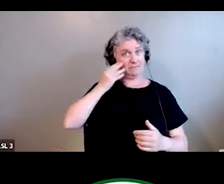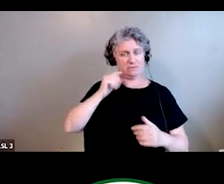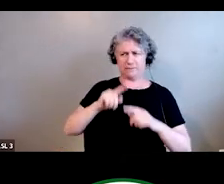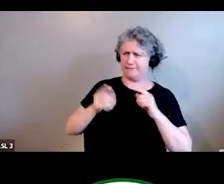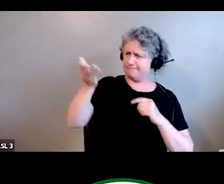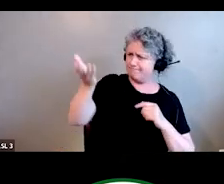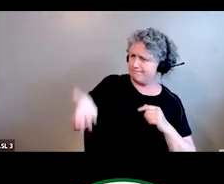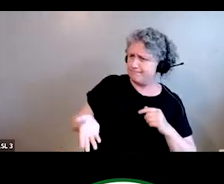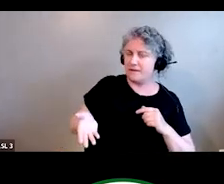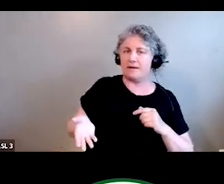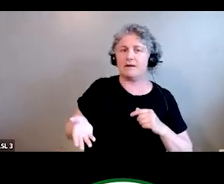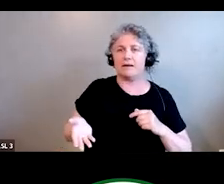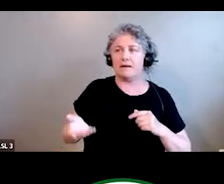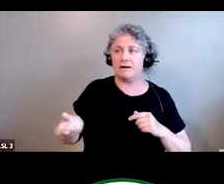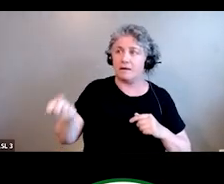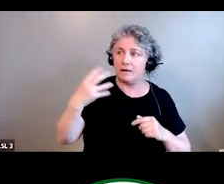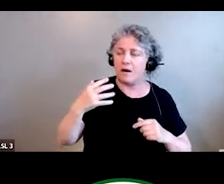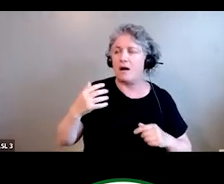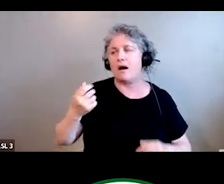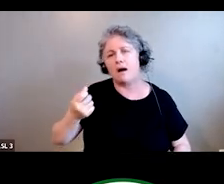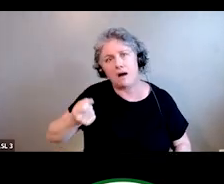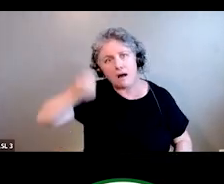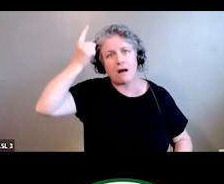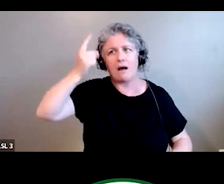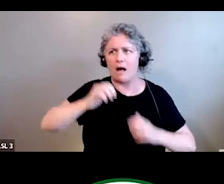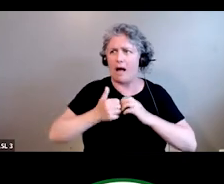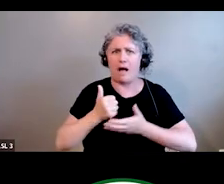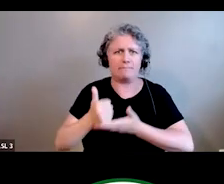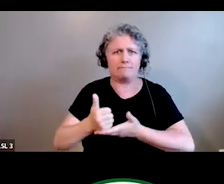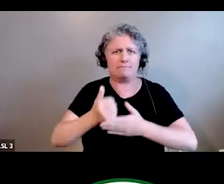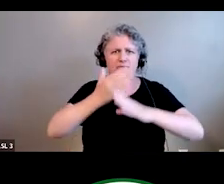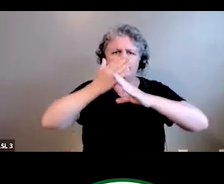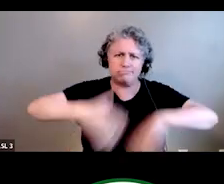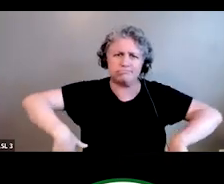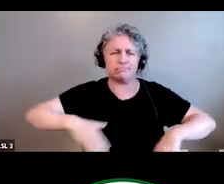And I think that that is part of the, you know, making a difference is recognizing we